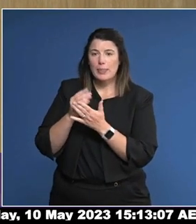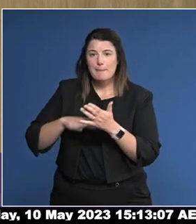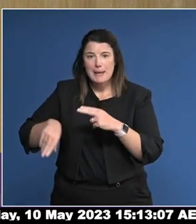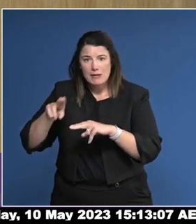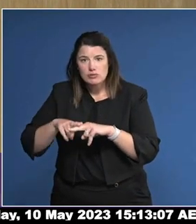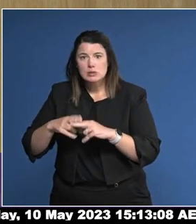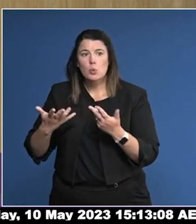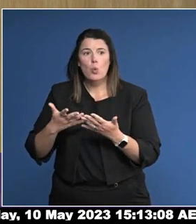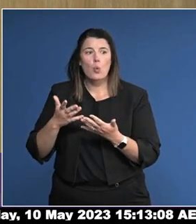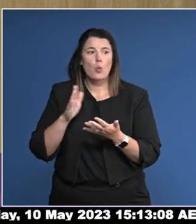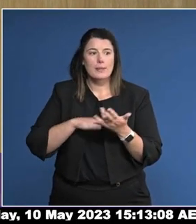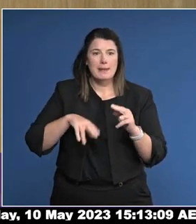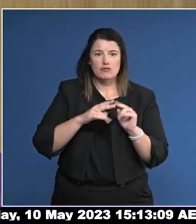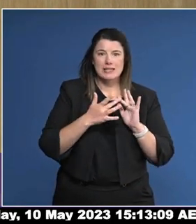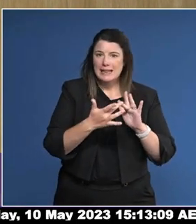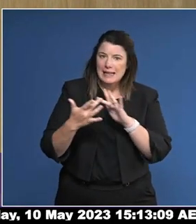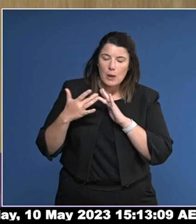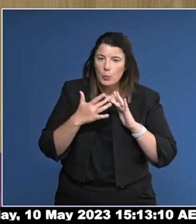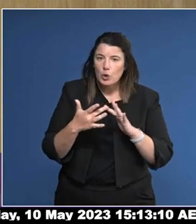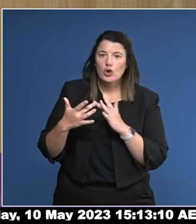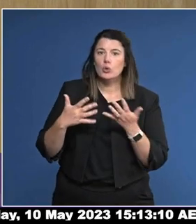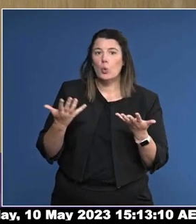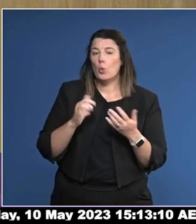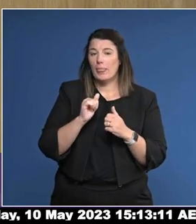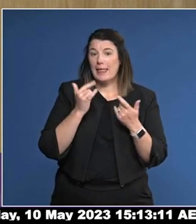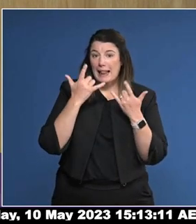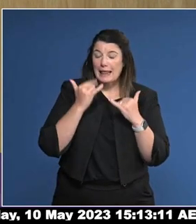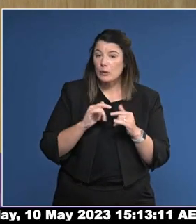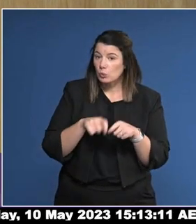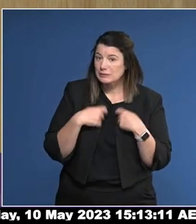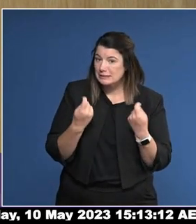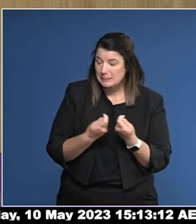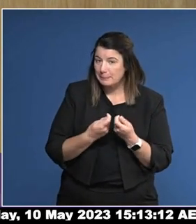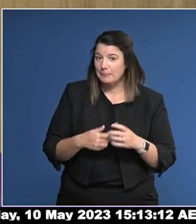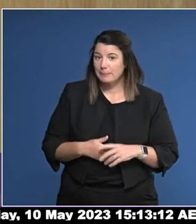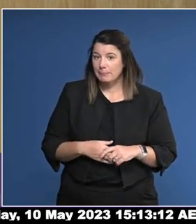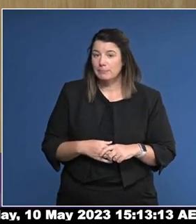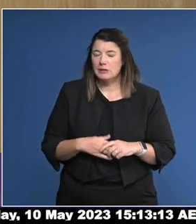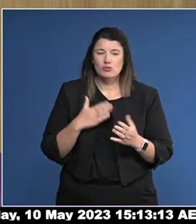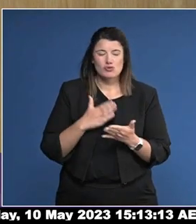broader network or even their legal team, on occasion. It's solely case dependent.